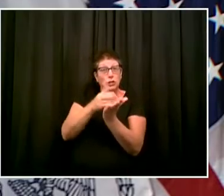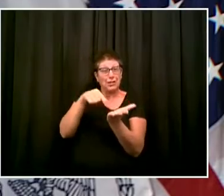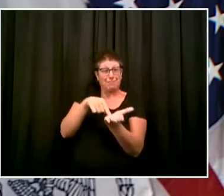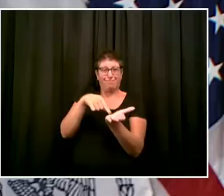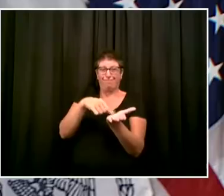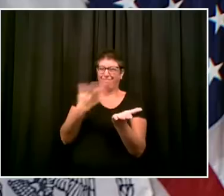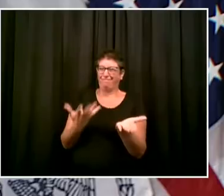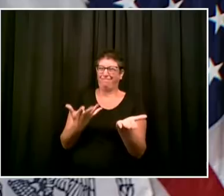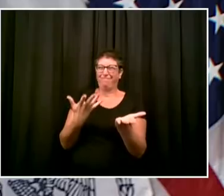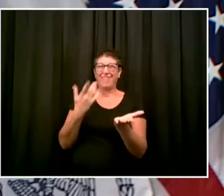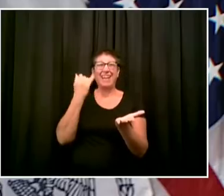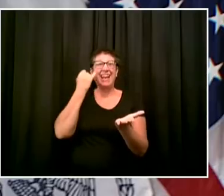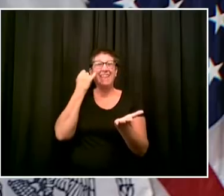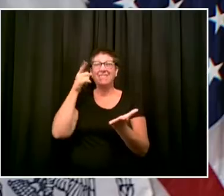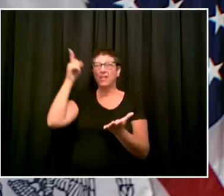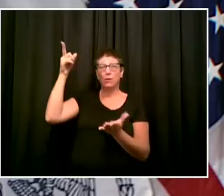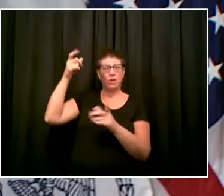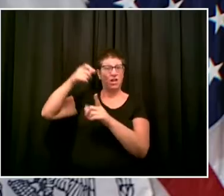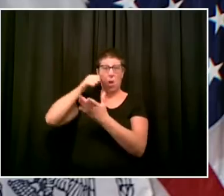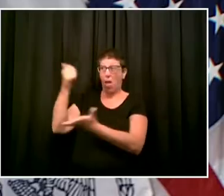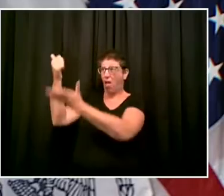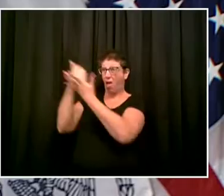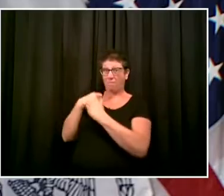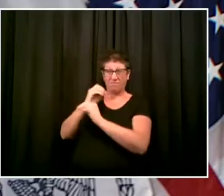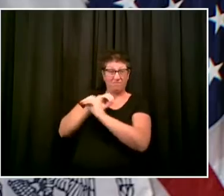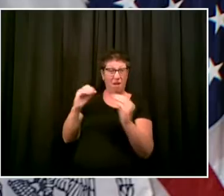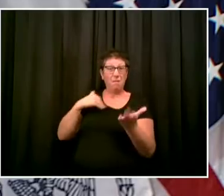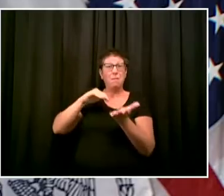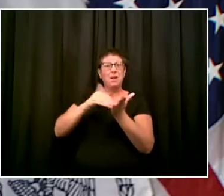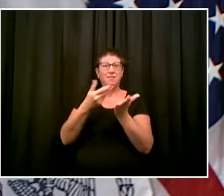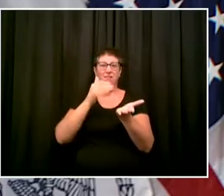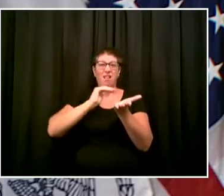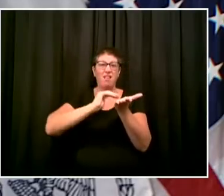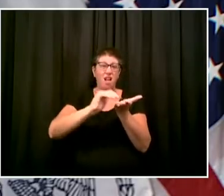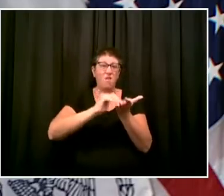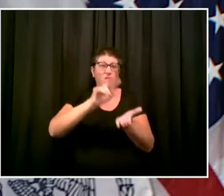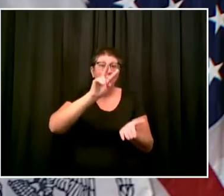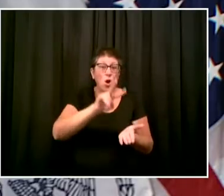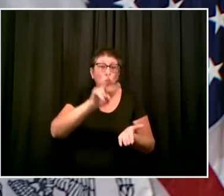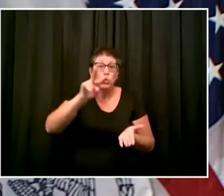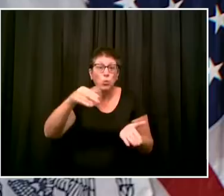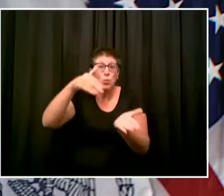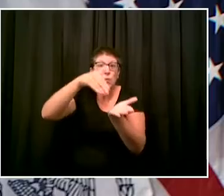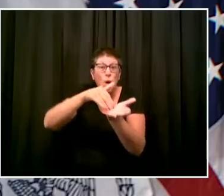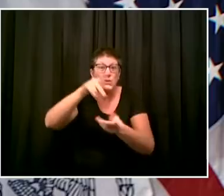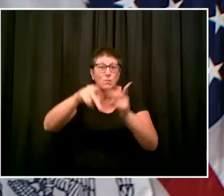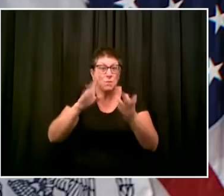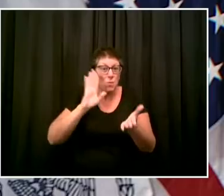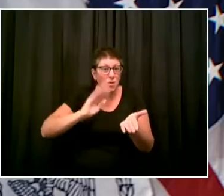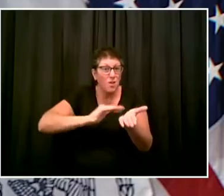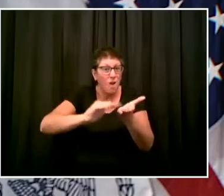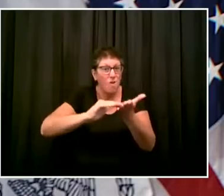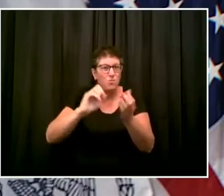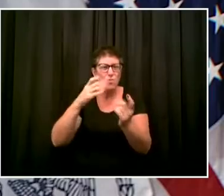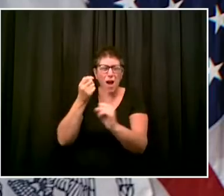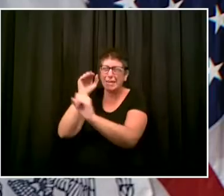FOR SOMETHING WE REALLY DON'T WANT TO DO, WHICH IS WIDESPREAD